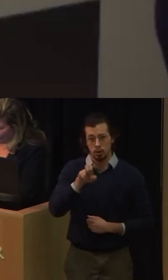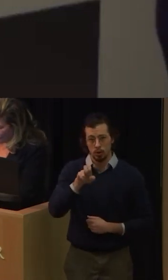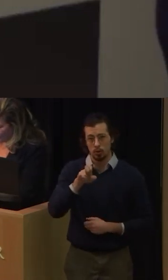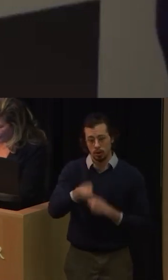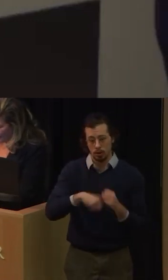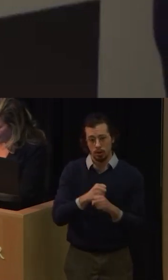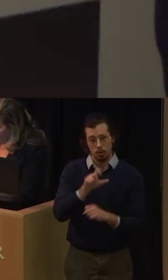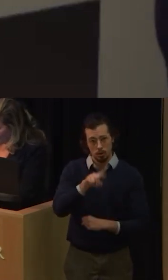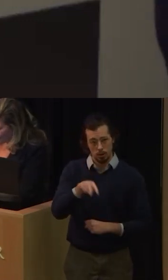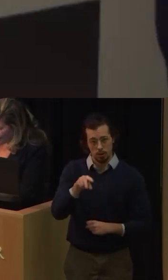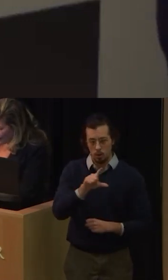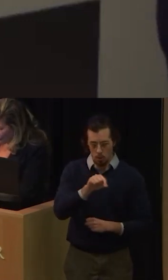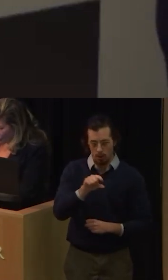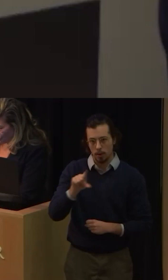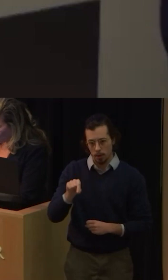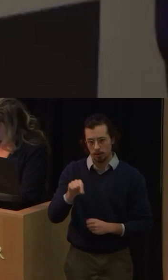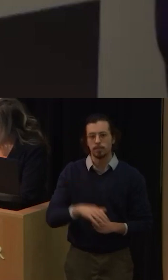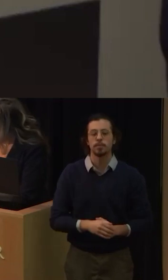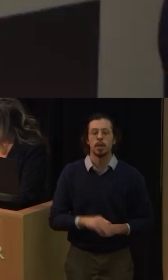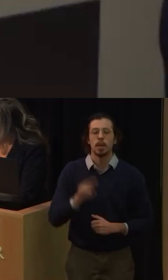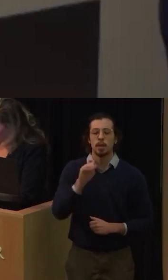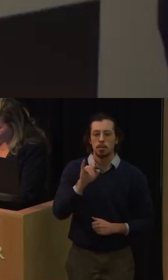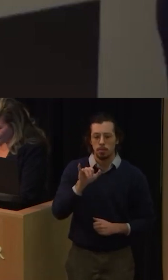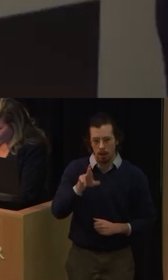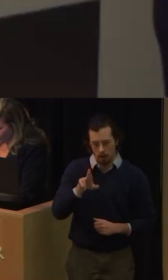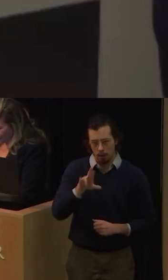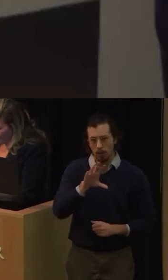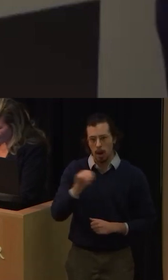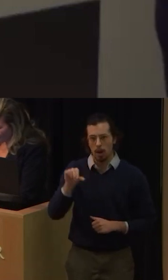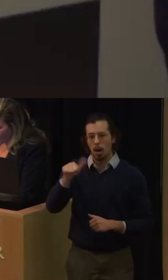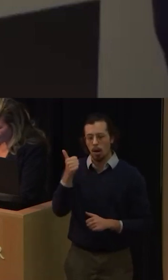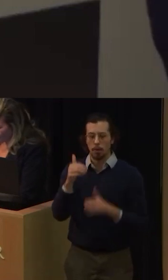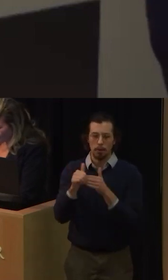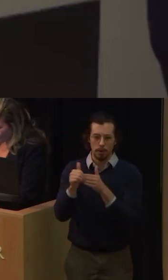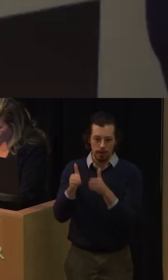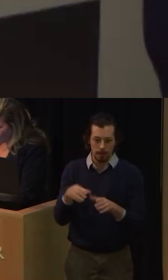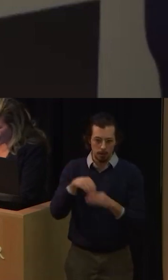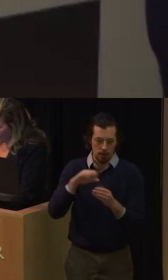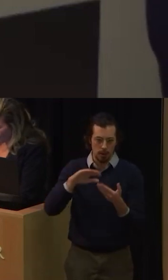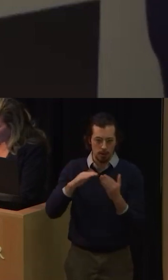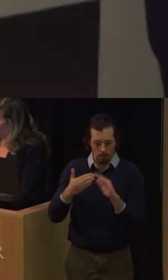the mayor of the city and the county executive joined forces to create the Commission for Racial and Structural Equity,